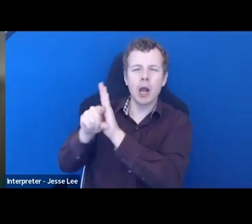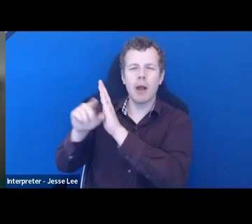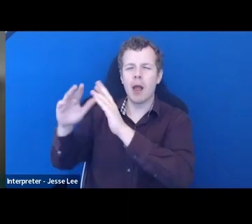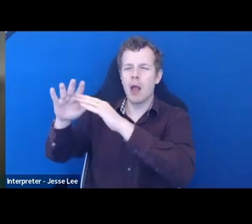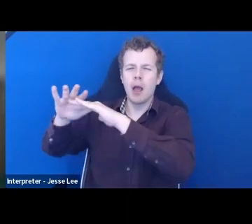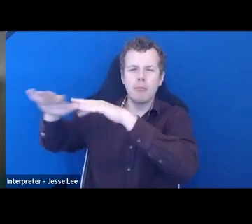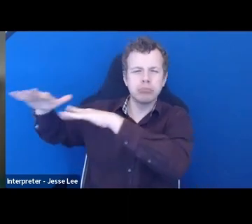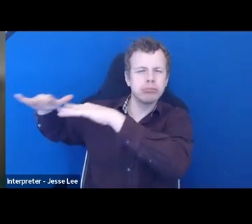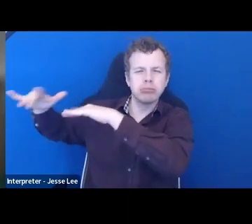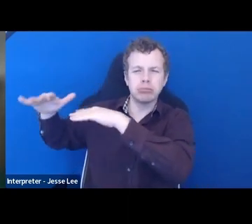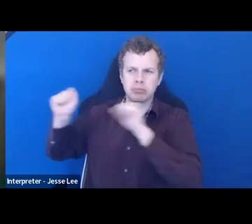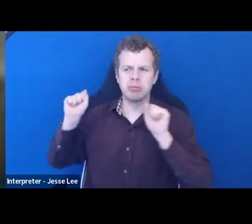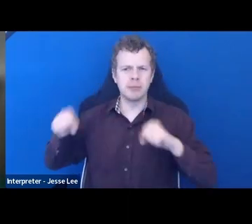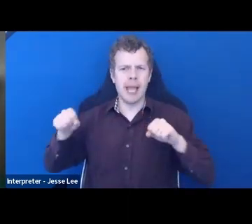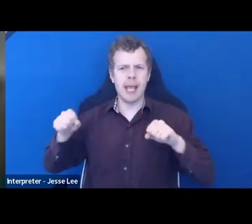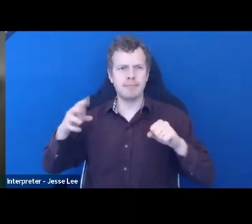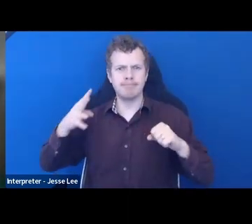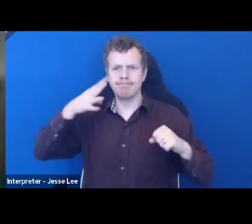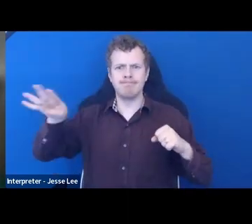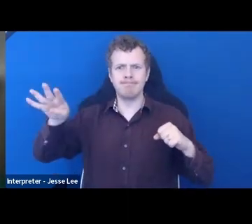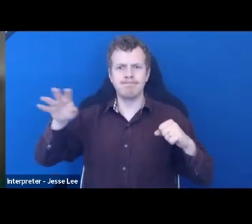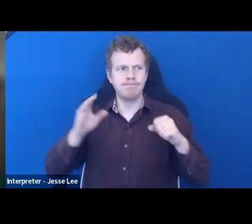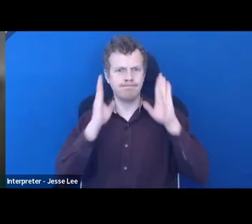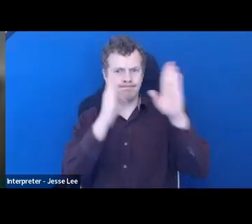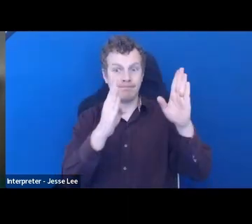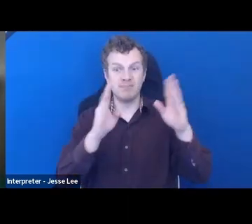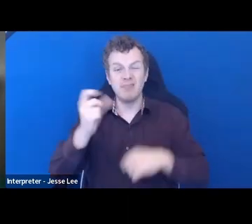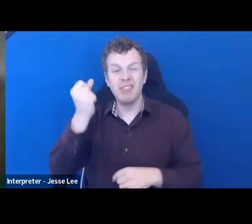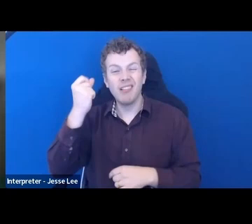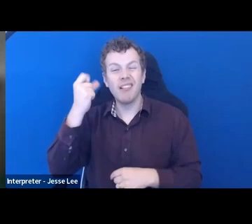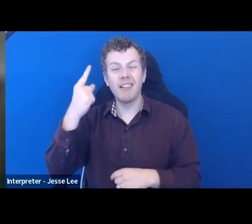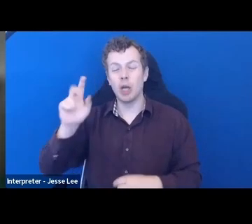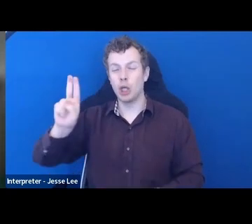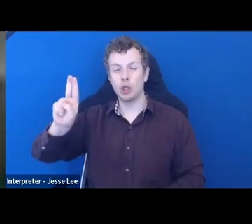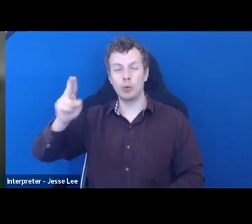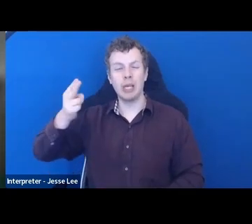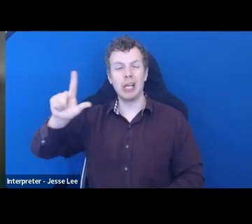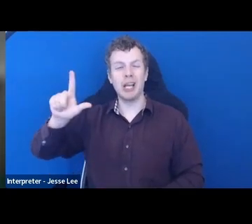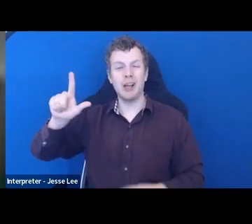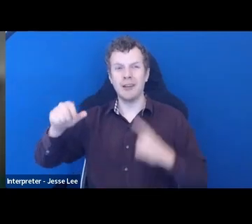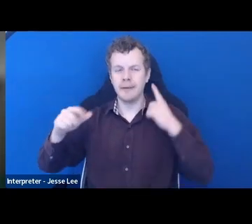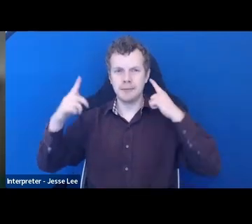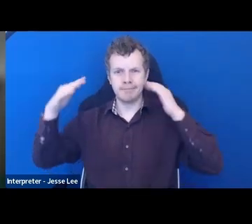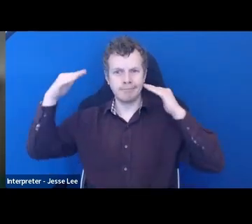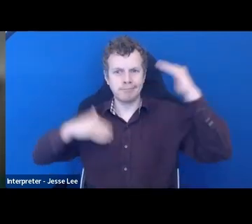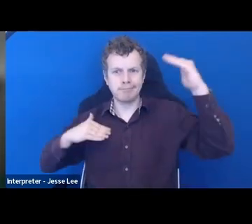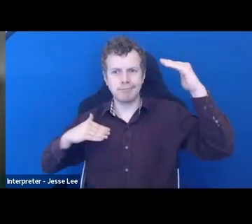When we have unequal hearing or maybe hearing only in one ear, it can be very challenging